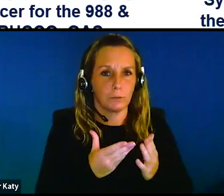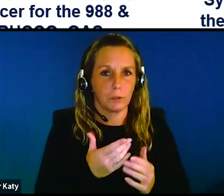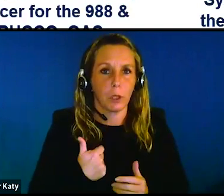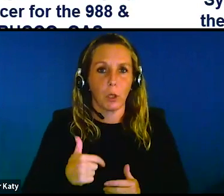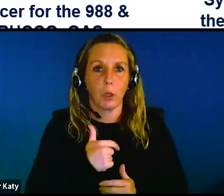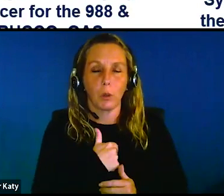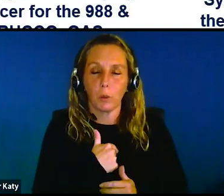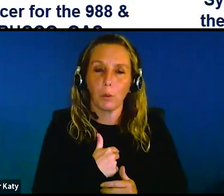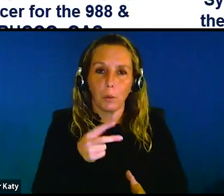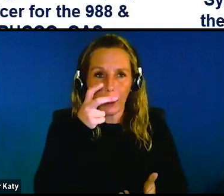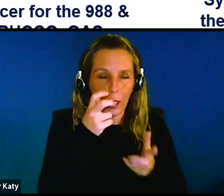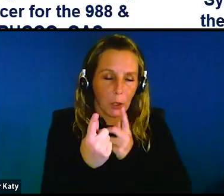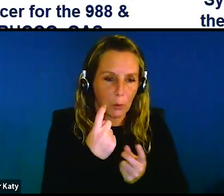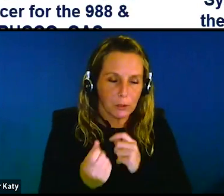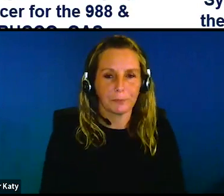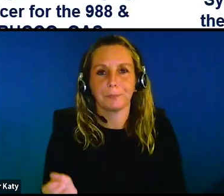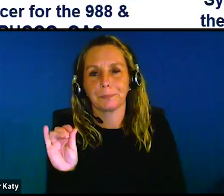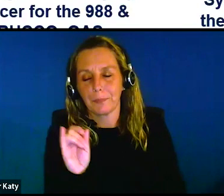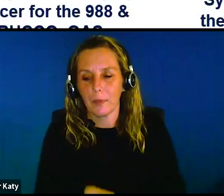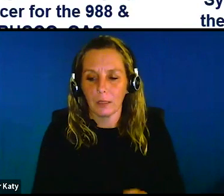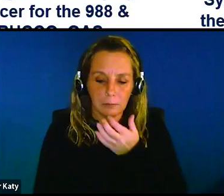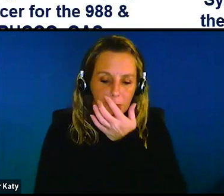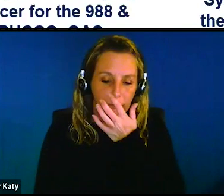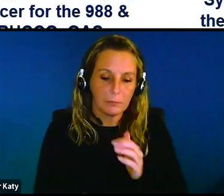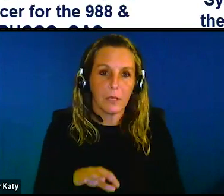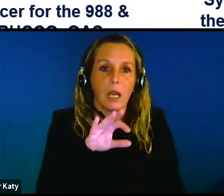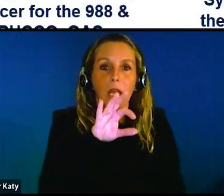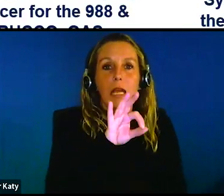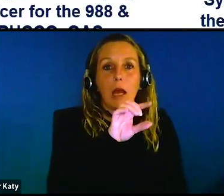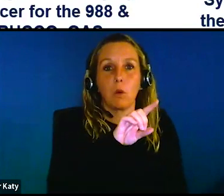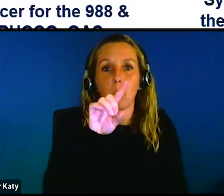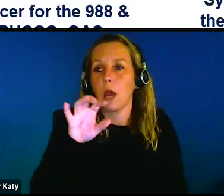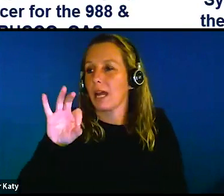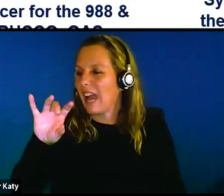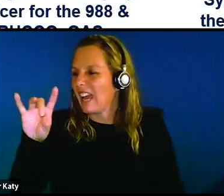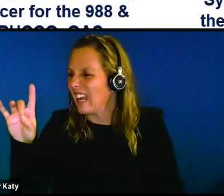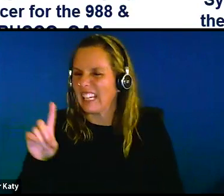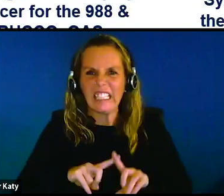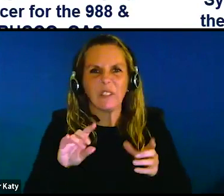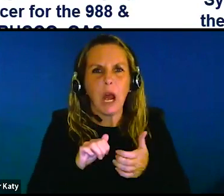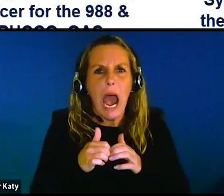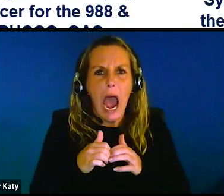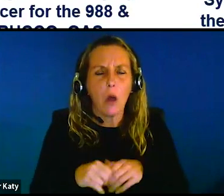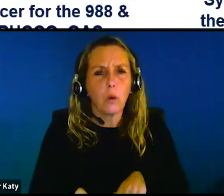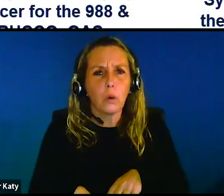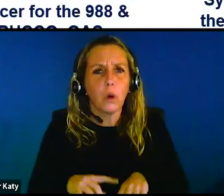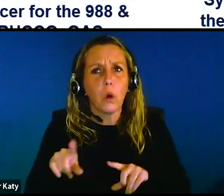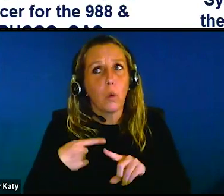such as what is the difference between 911 and 988? When do I call each number?